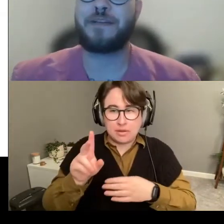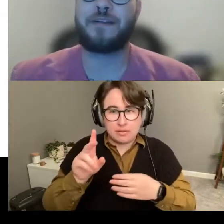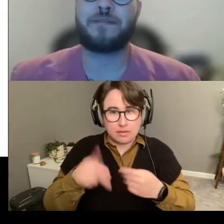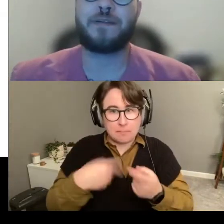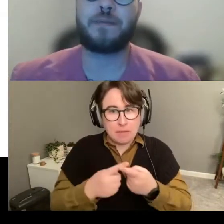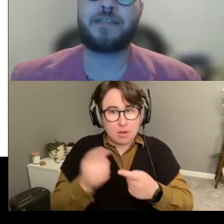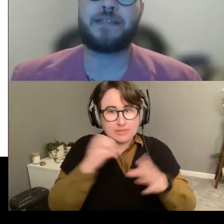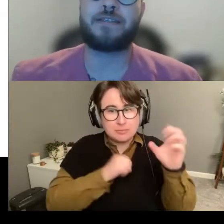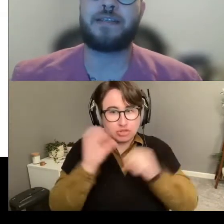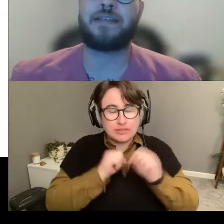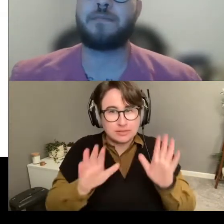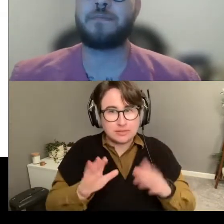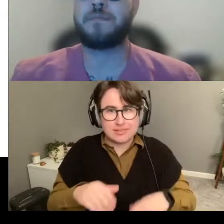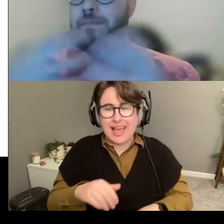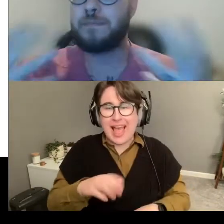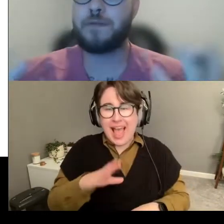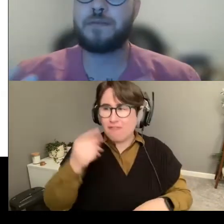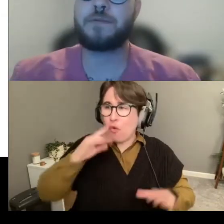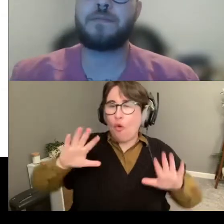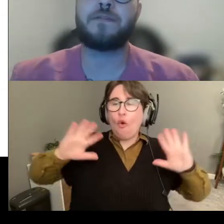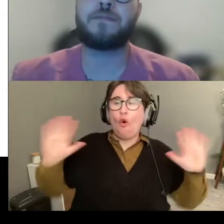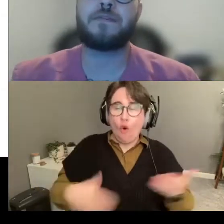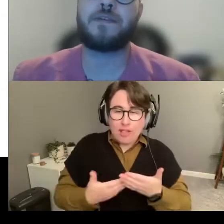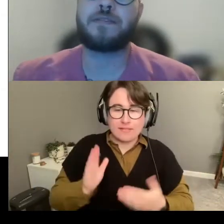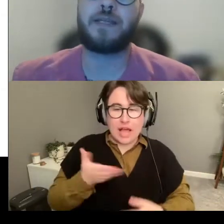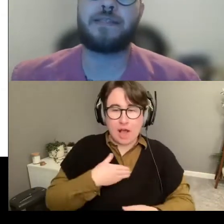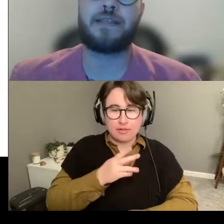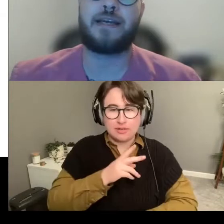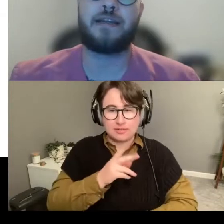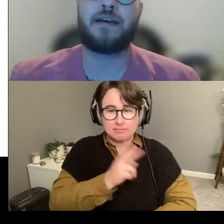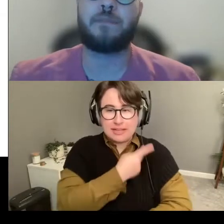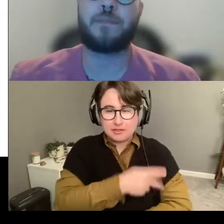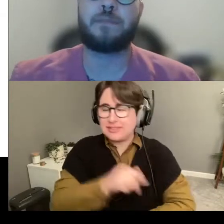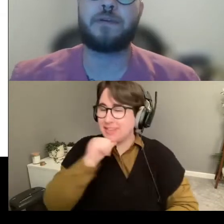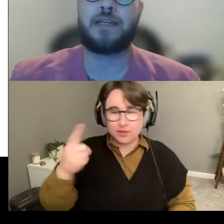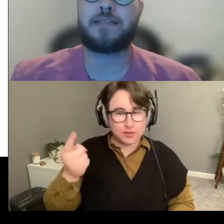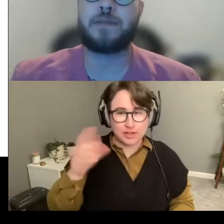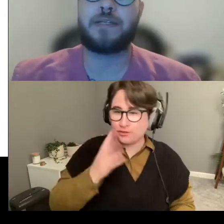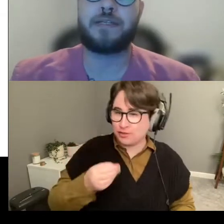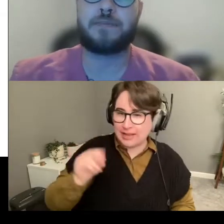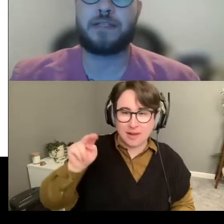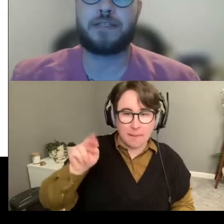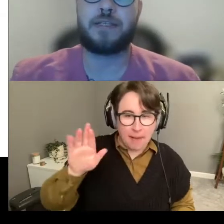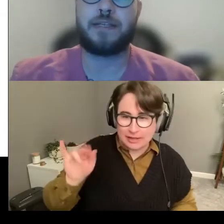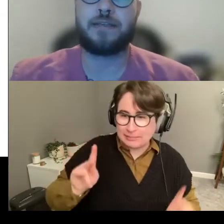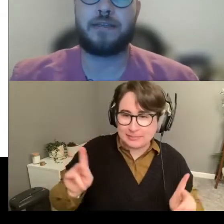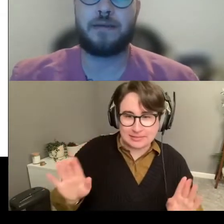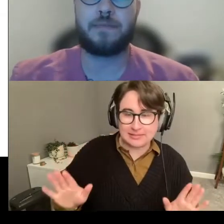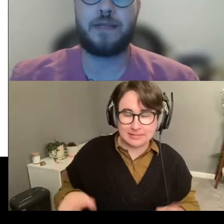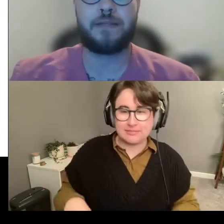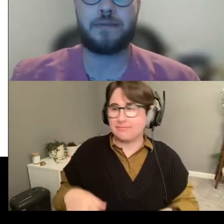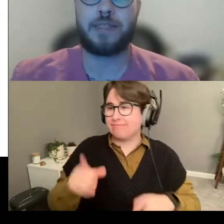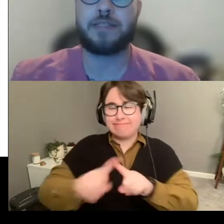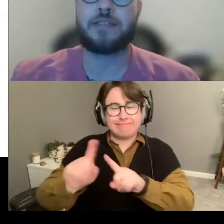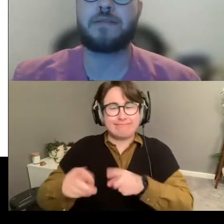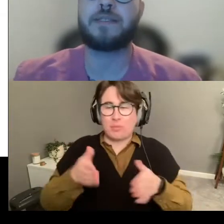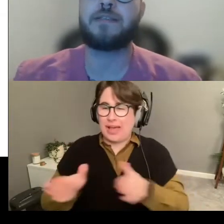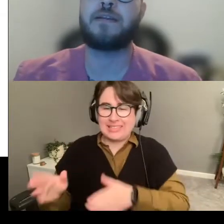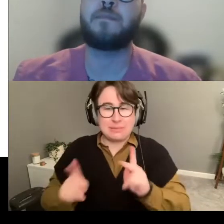but all of our patients in the multiple beautiful, diverse ways that people can experience pleasure and healthy relationships.